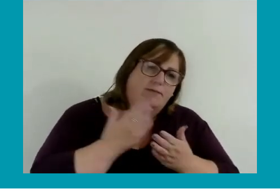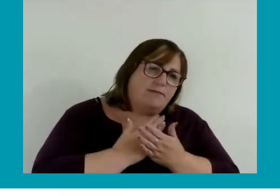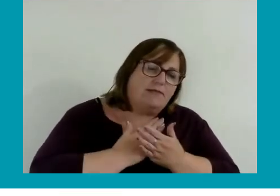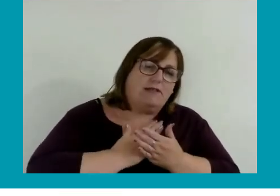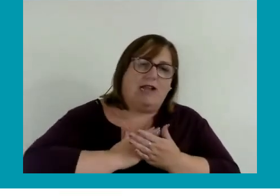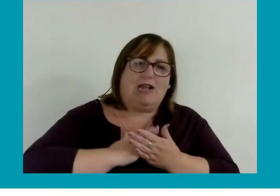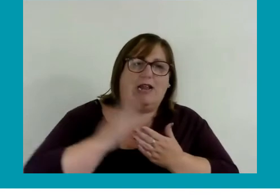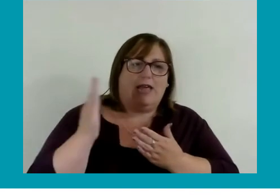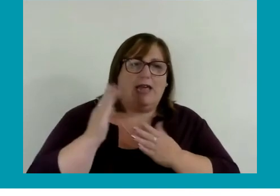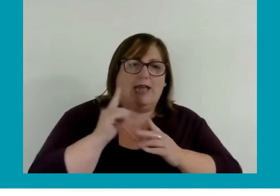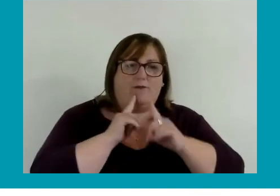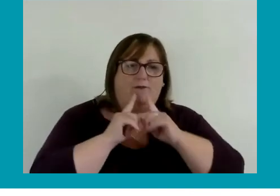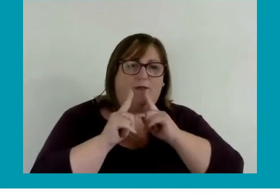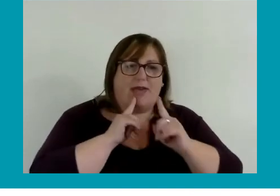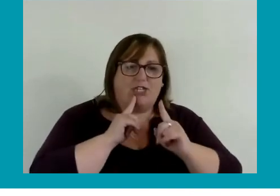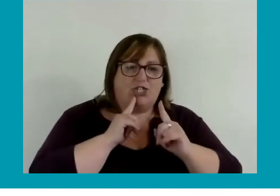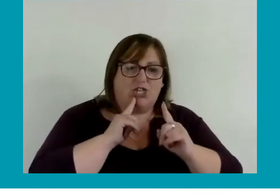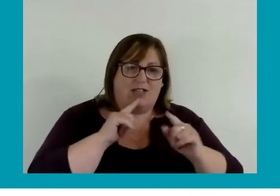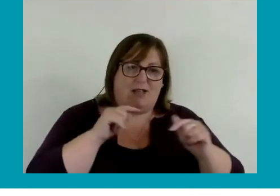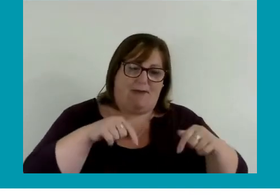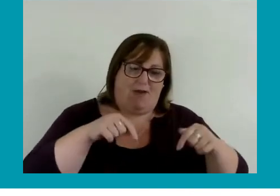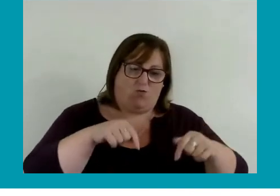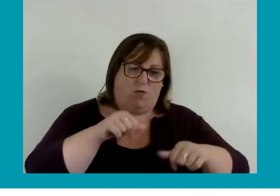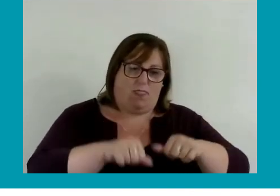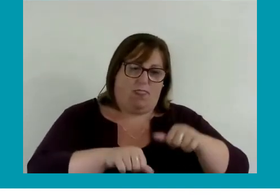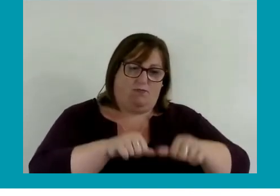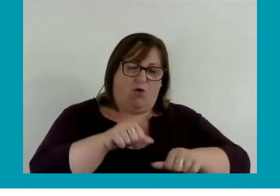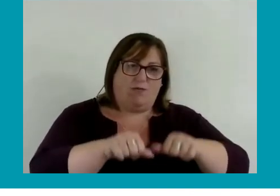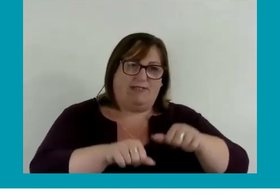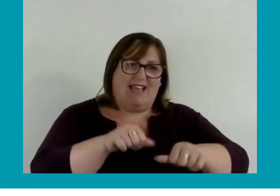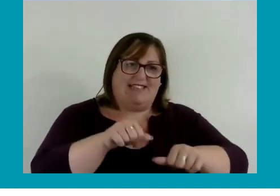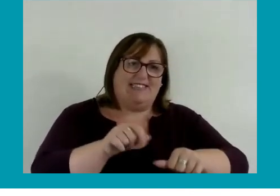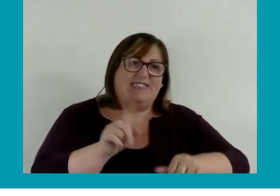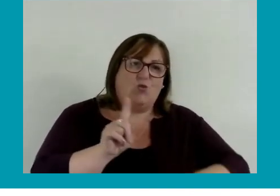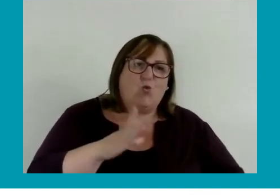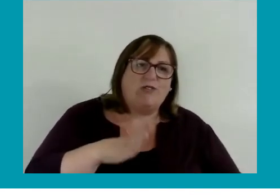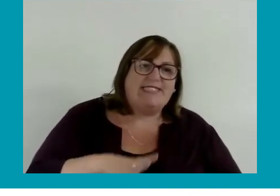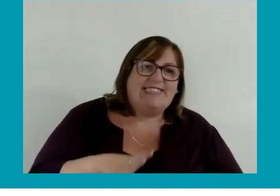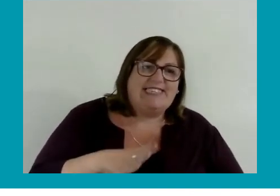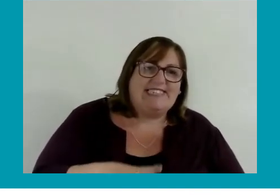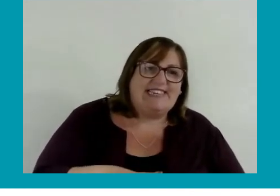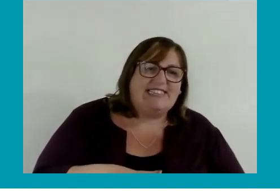know so they're not second guessing simple little things like that can make such a huge difference